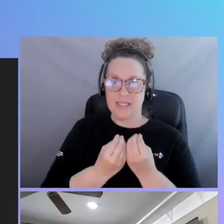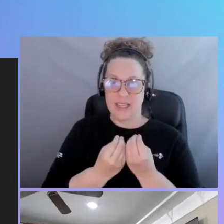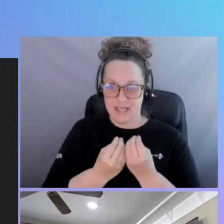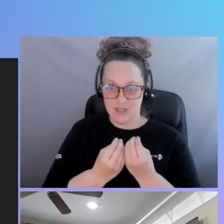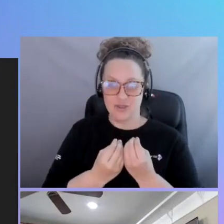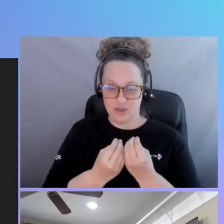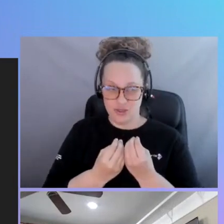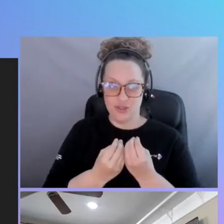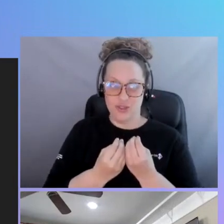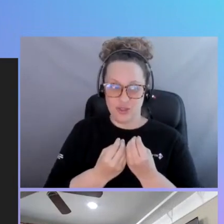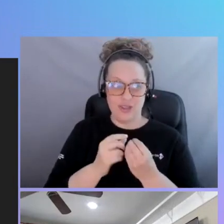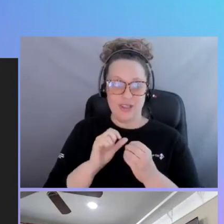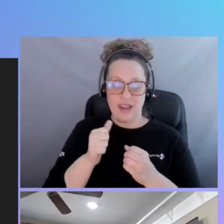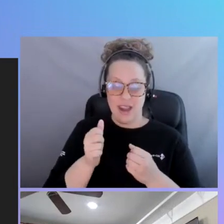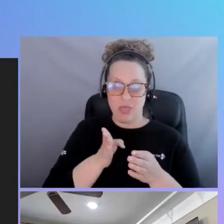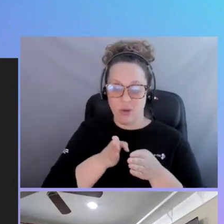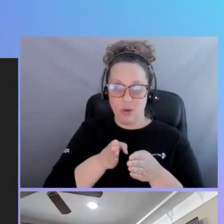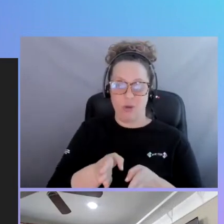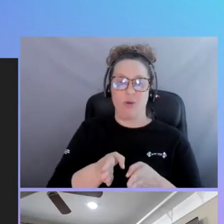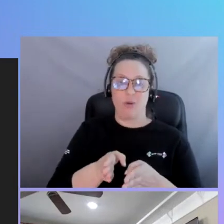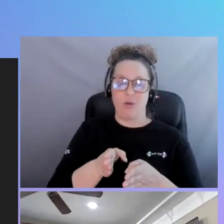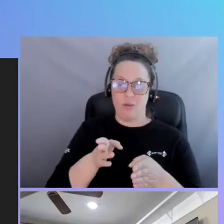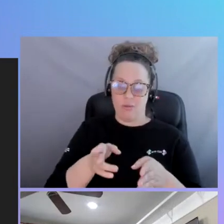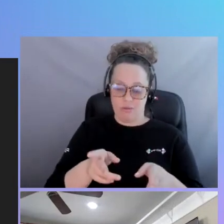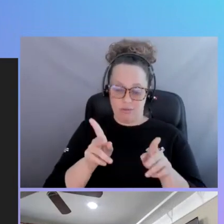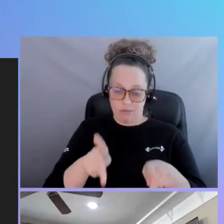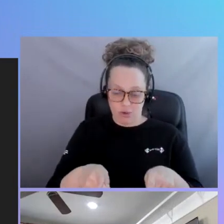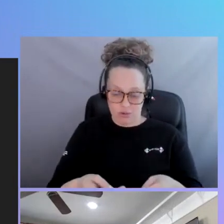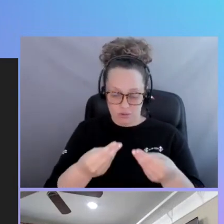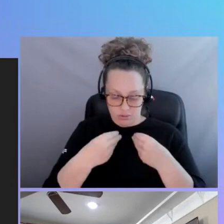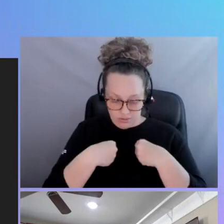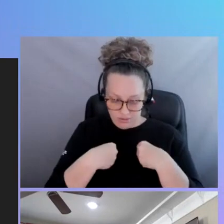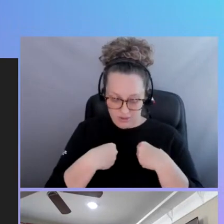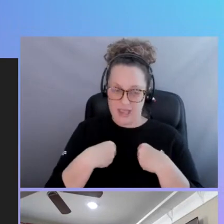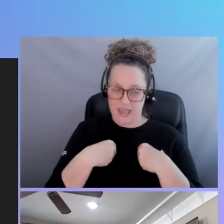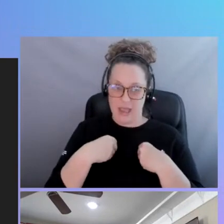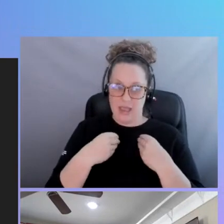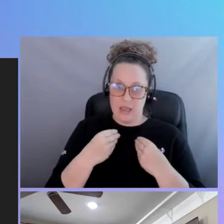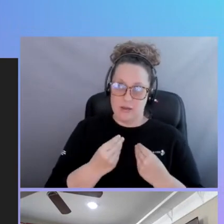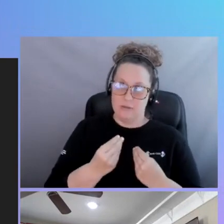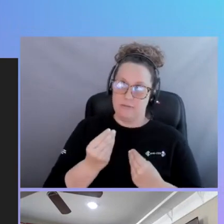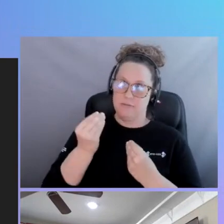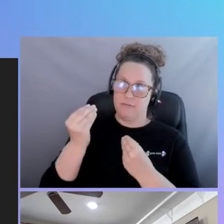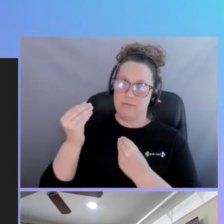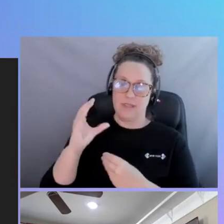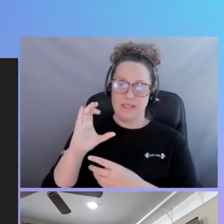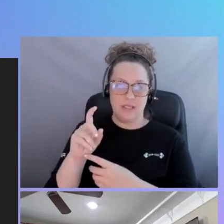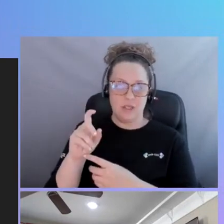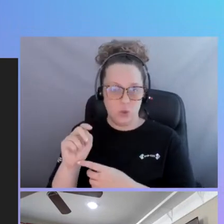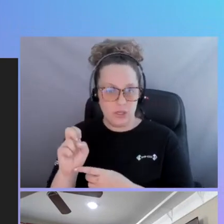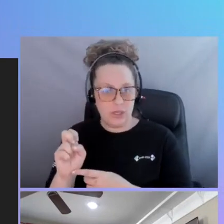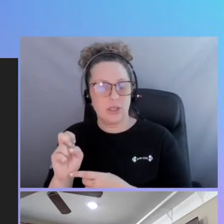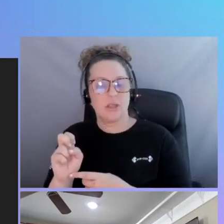another avenue to hopefully get your message to C-suite from all different angles from all different areas of the company.